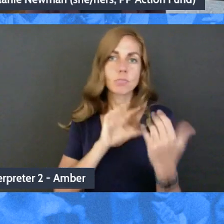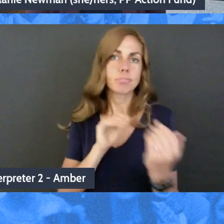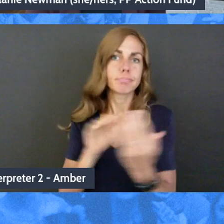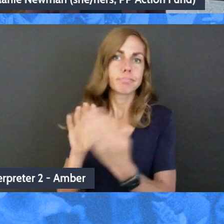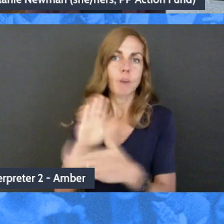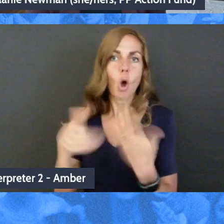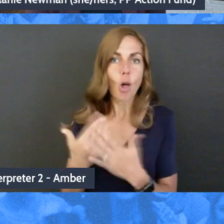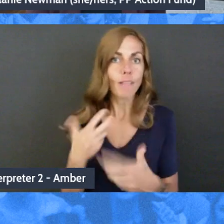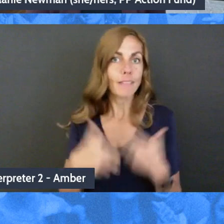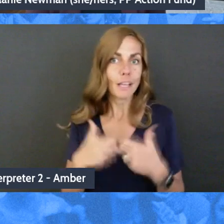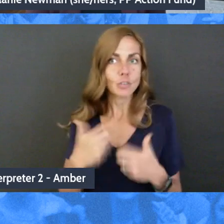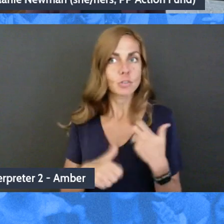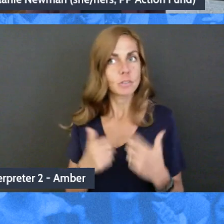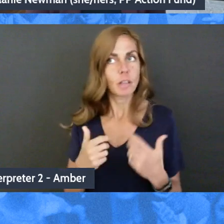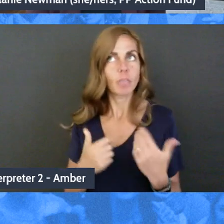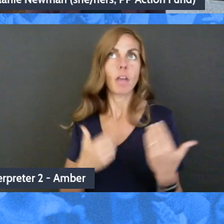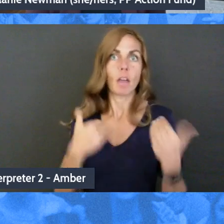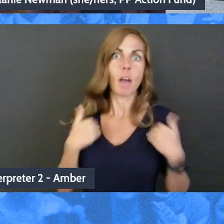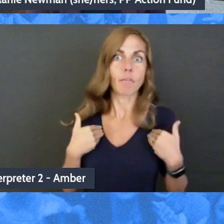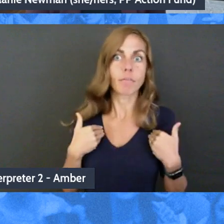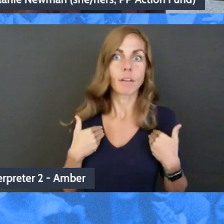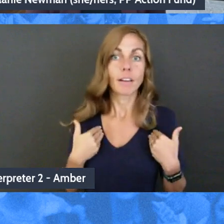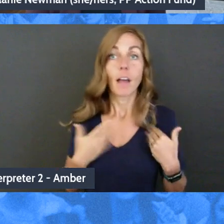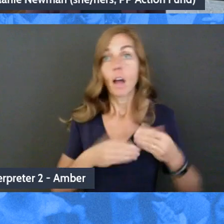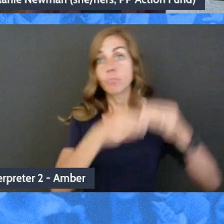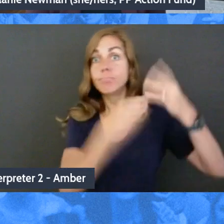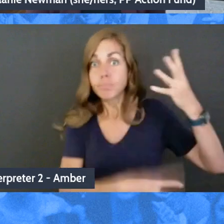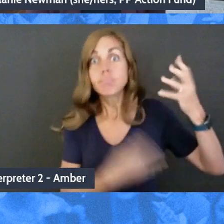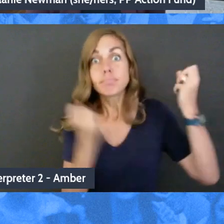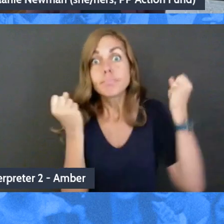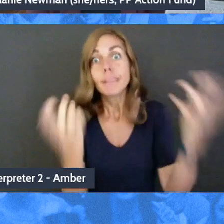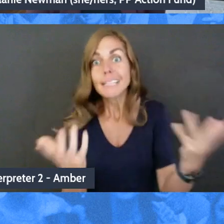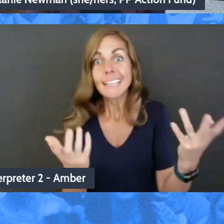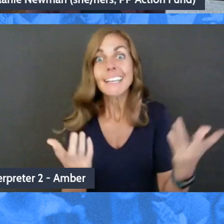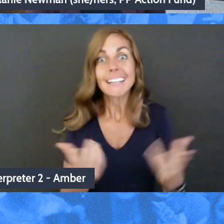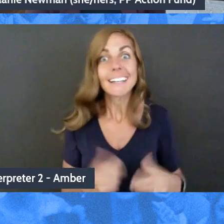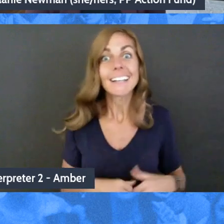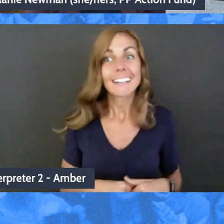which is exhausting for all of us on this grid, I think,